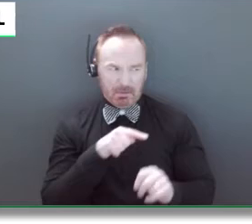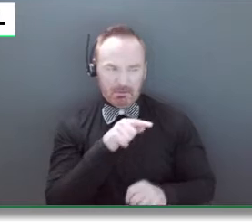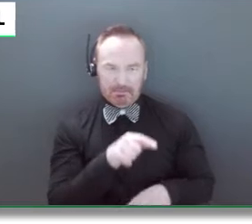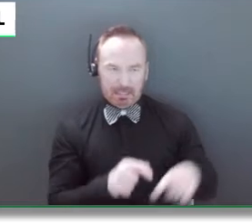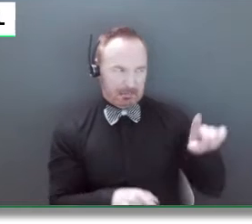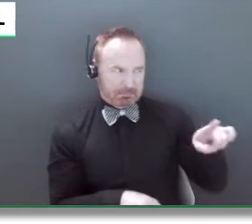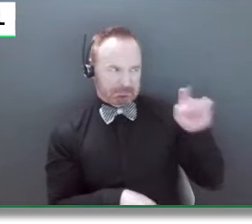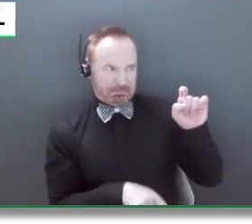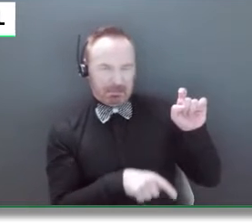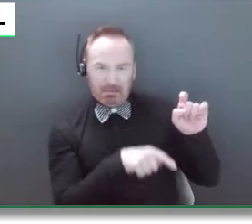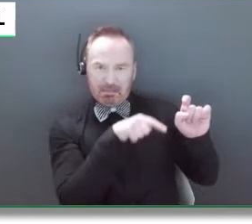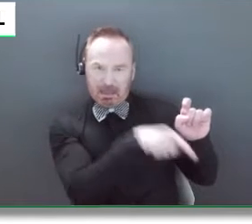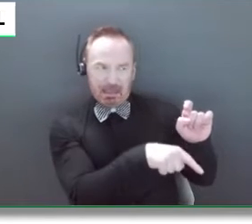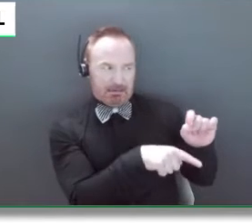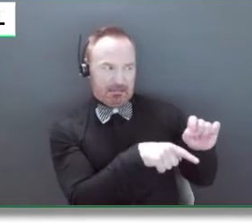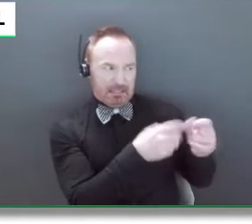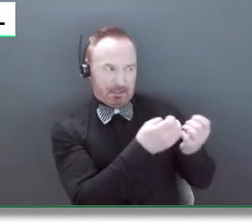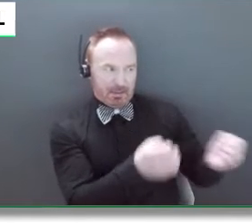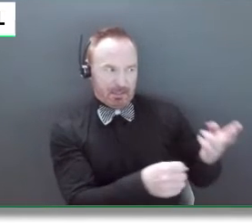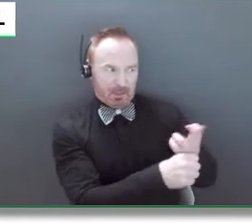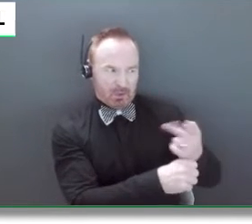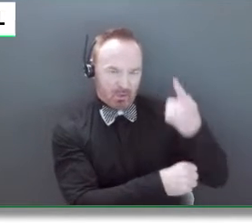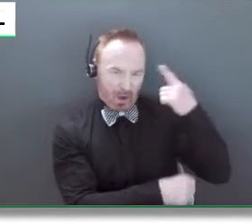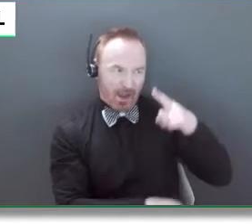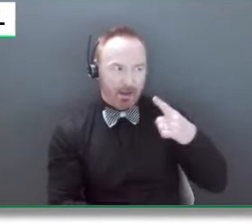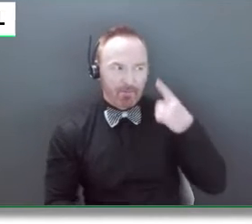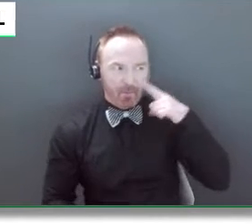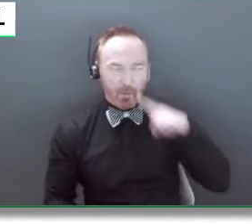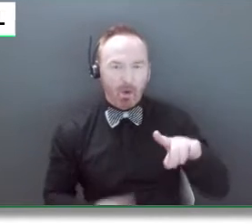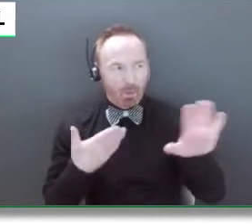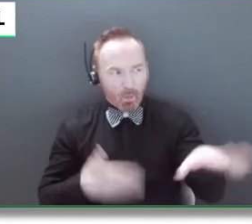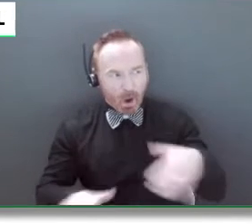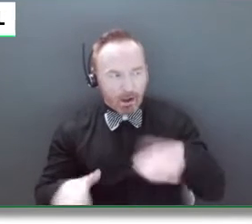trail and having to adjust it.